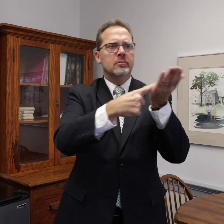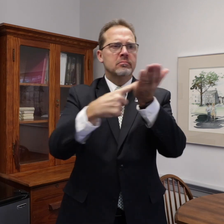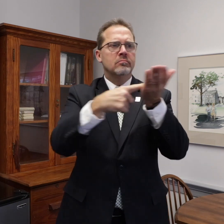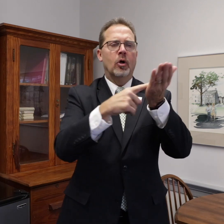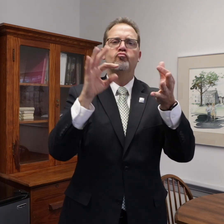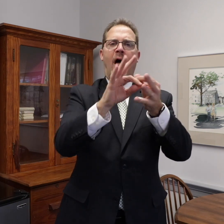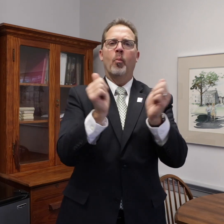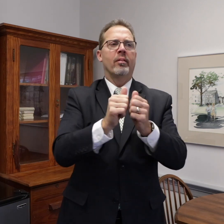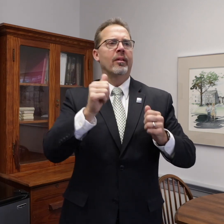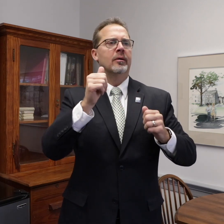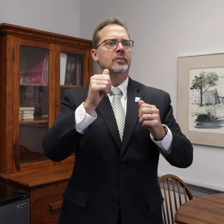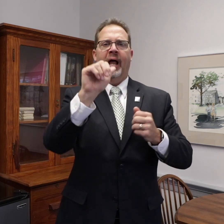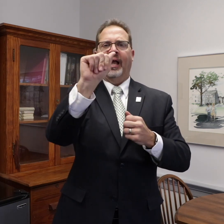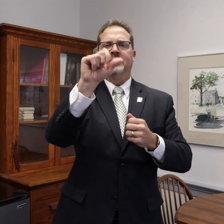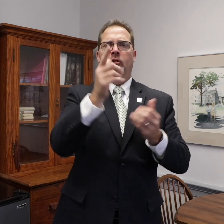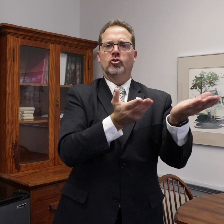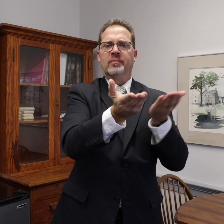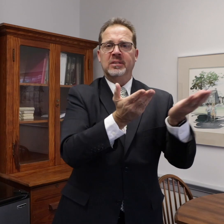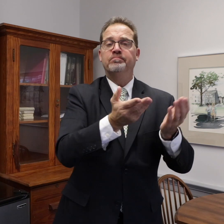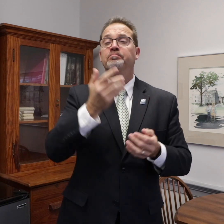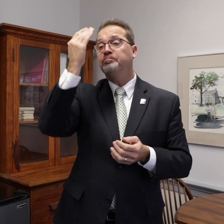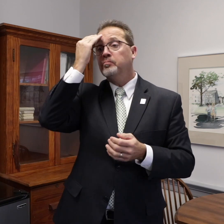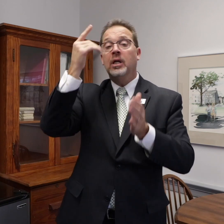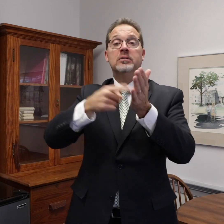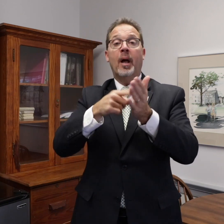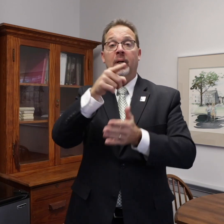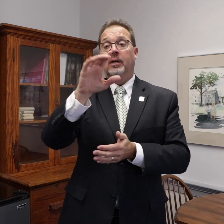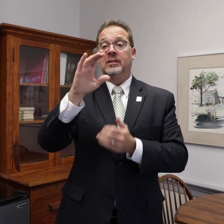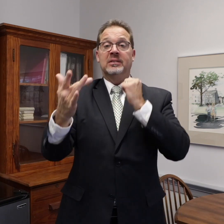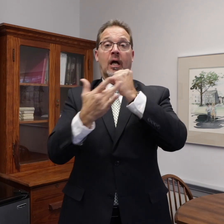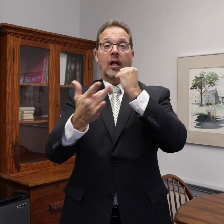in ASL. Typically, when a deaf person has a problem with their